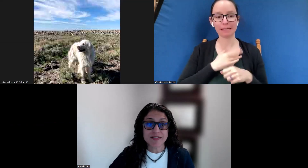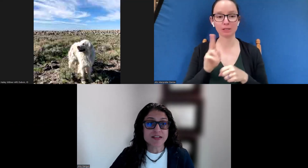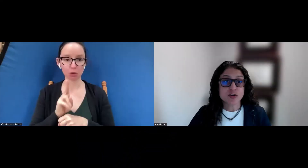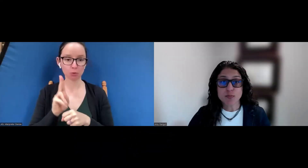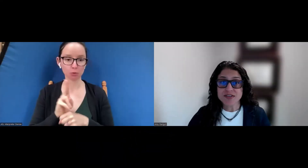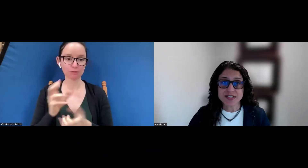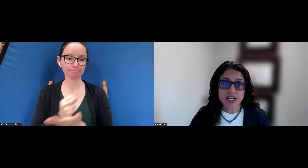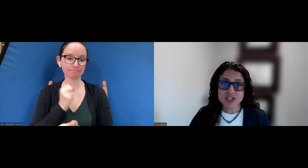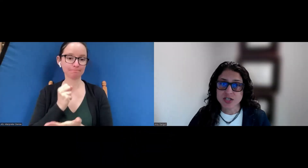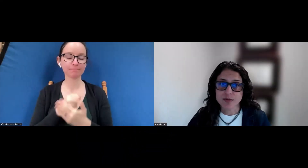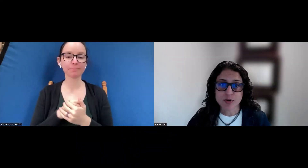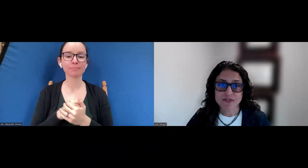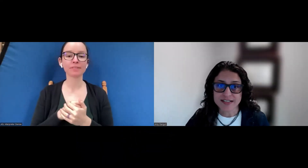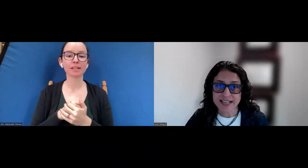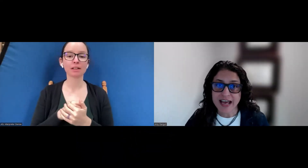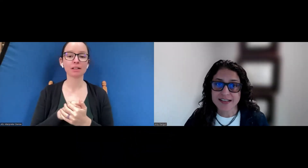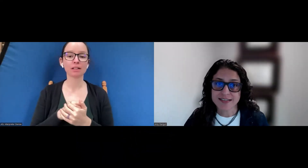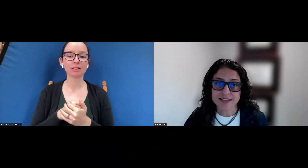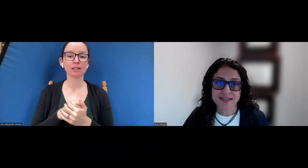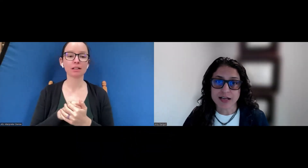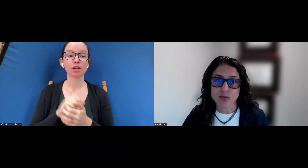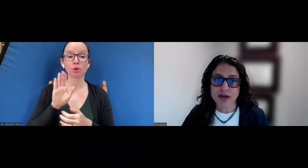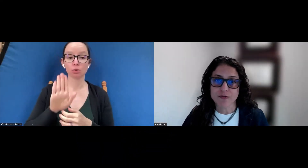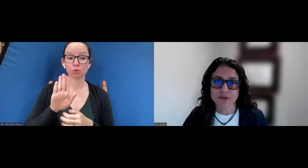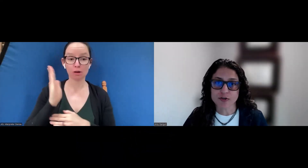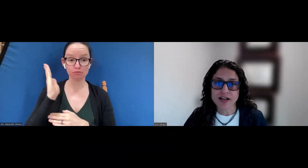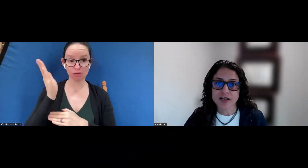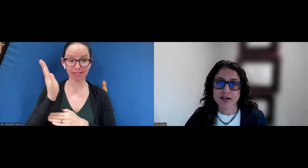And your presentation provides an excellent segue for Greta and